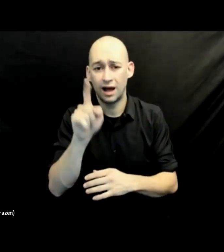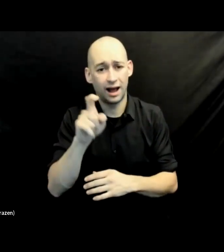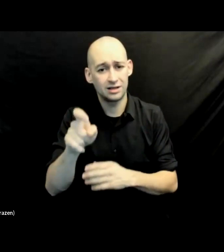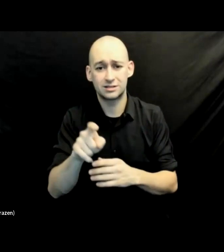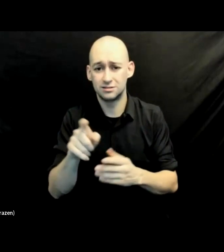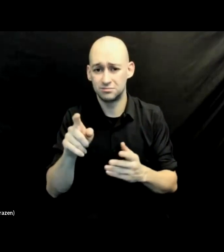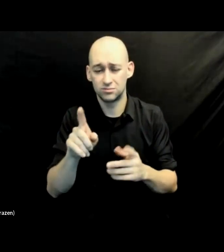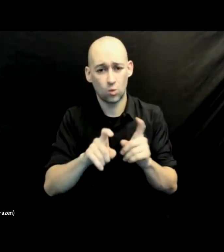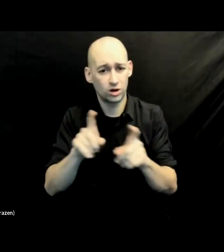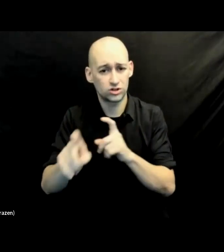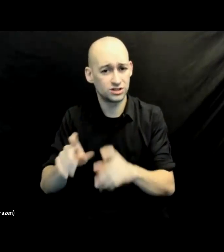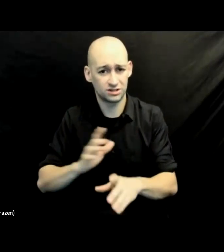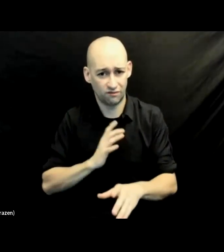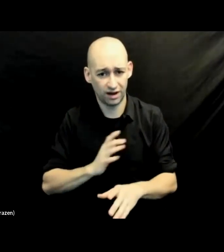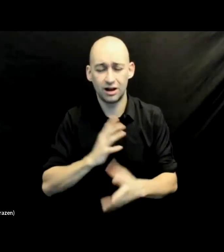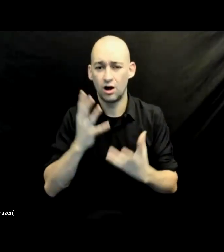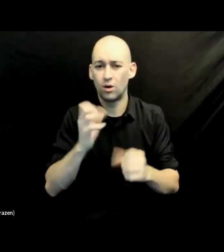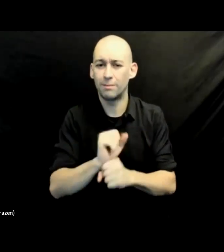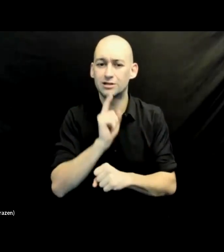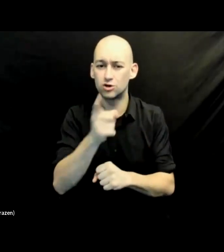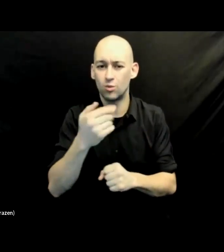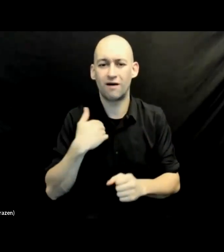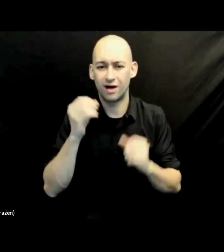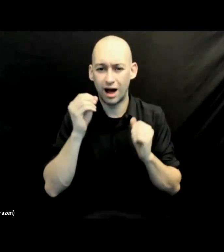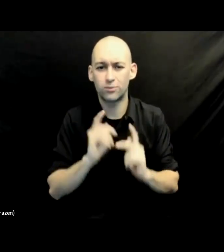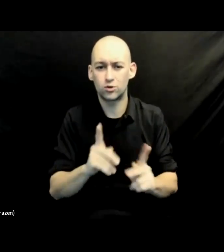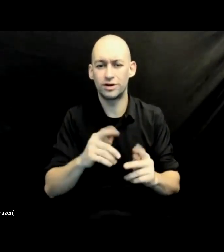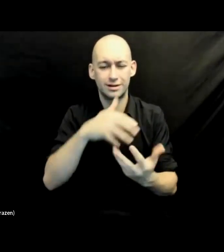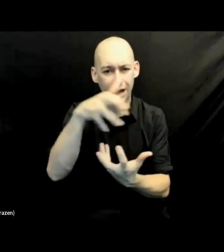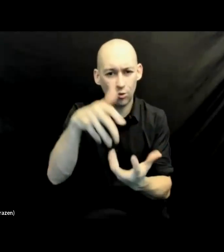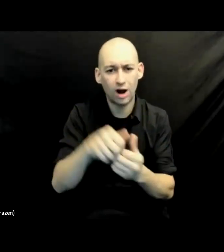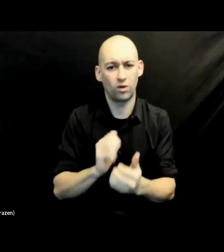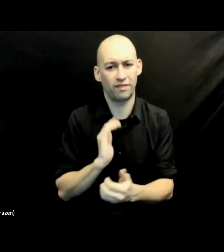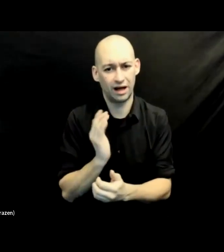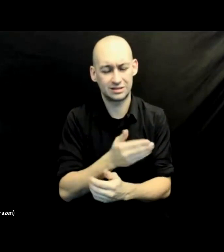you have that opportunity to interact with us and figure out ways that you can continue to provide